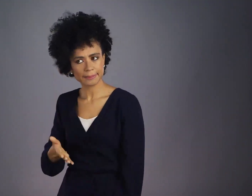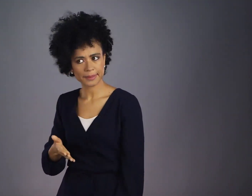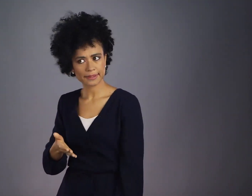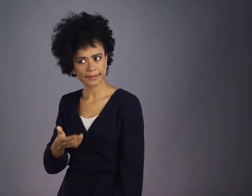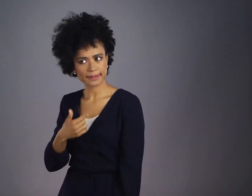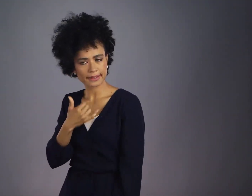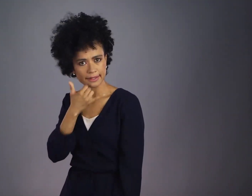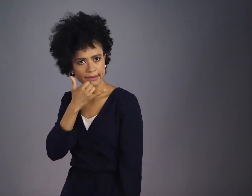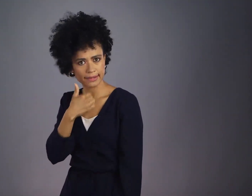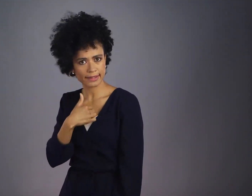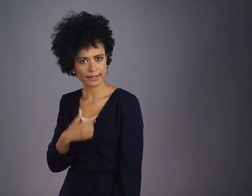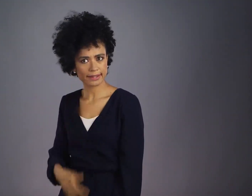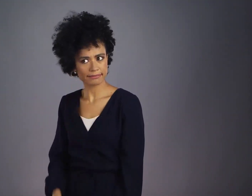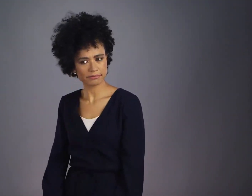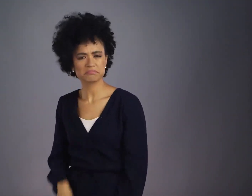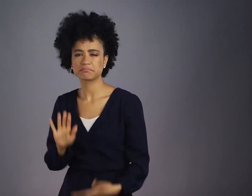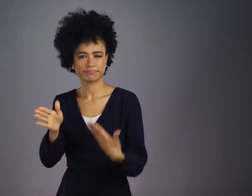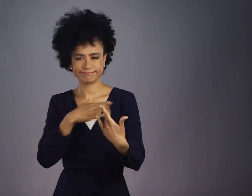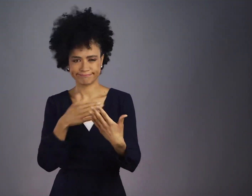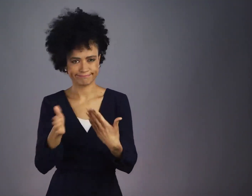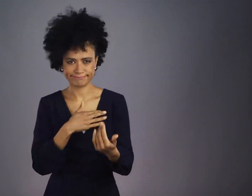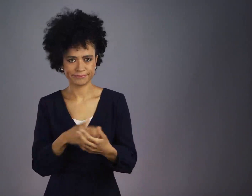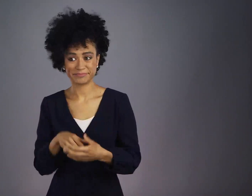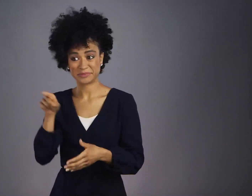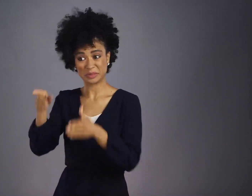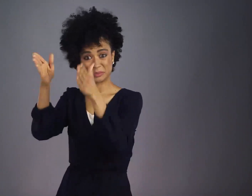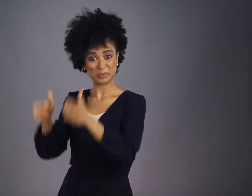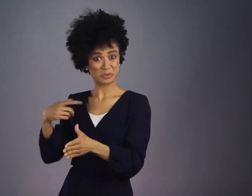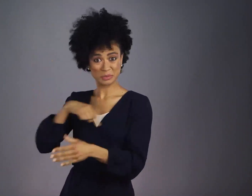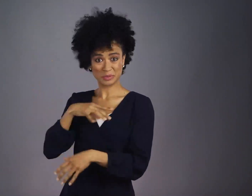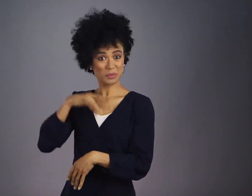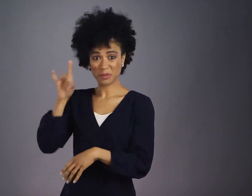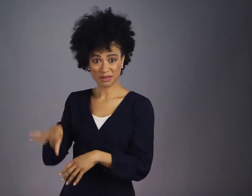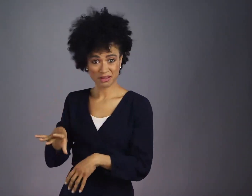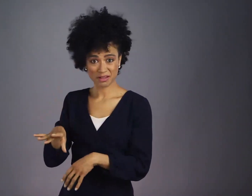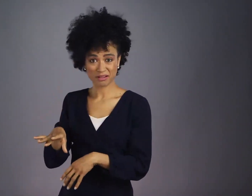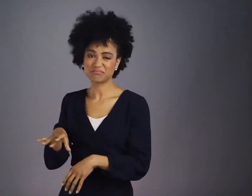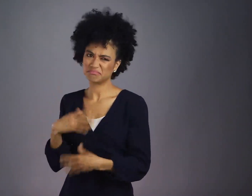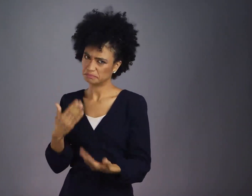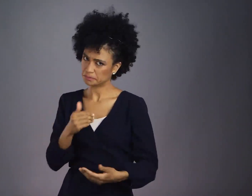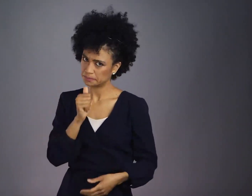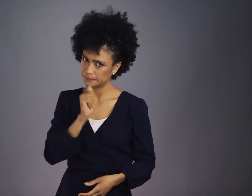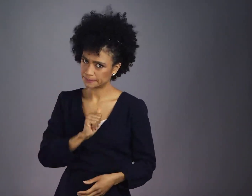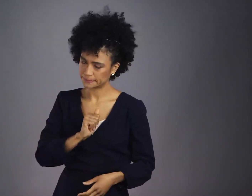Nevertheless, with a person we dislike, we take the bit in our teeth.